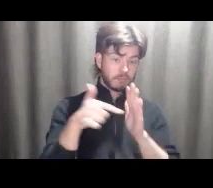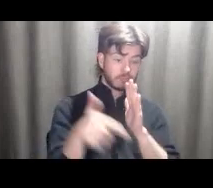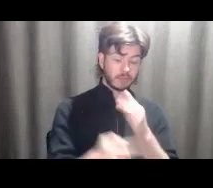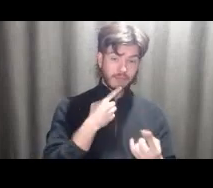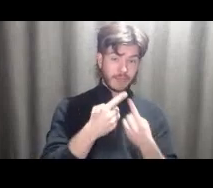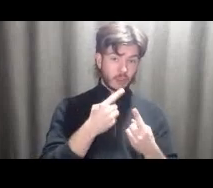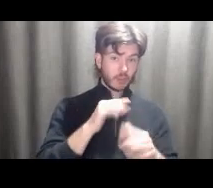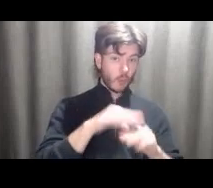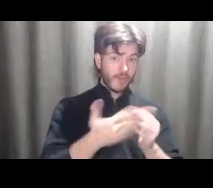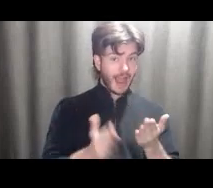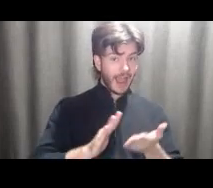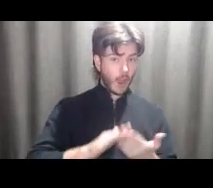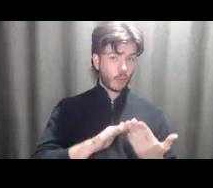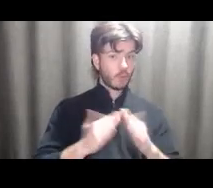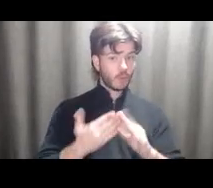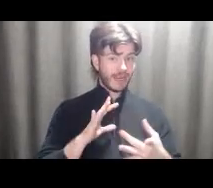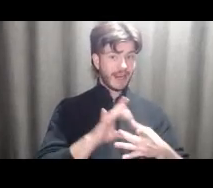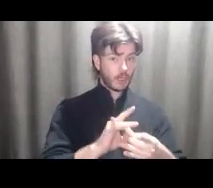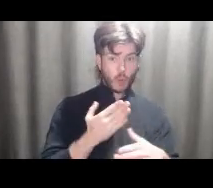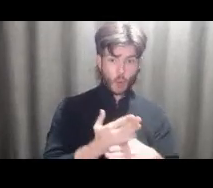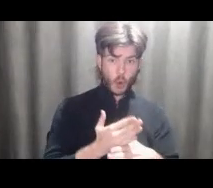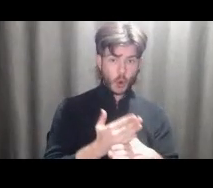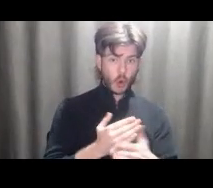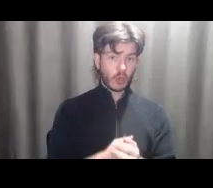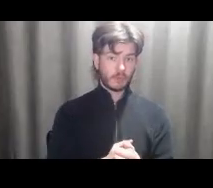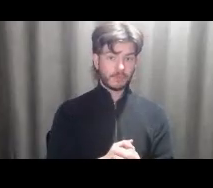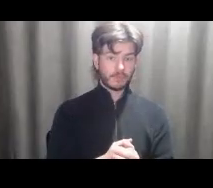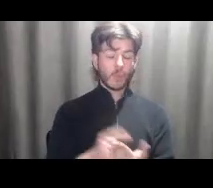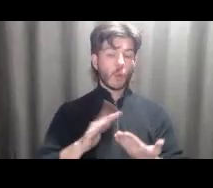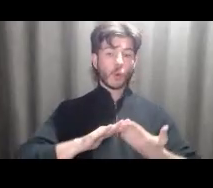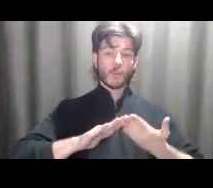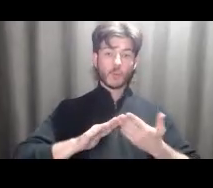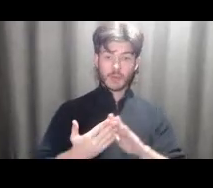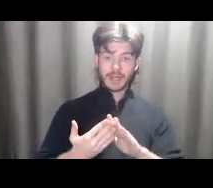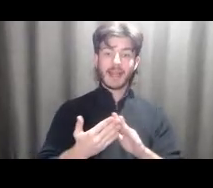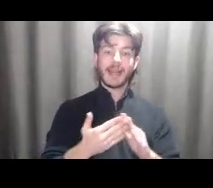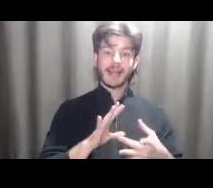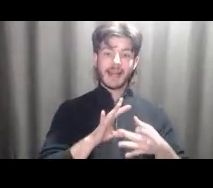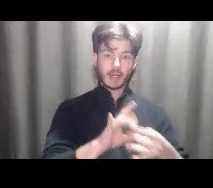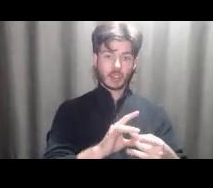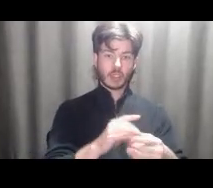work in practice, the community connections guidelines are a useful reference.